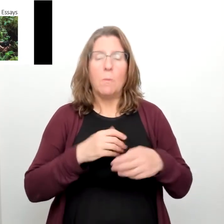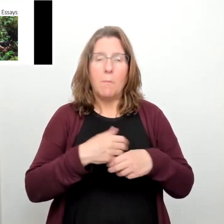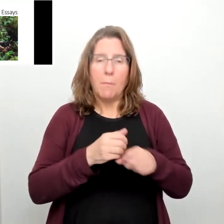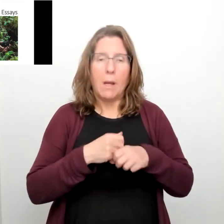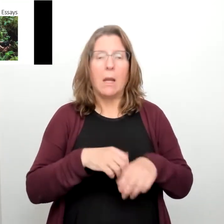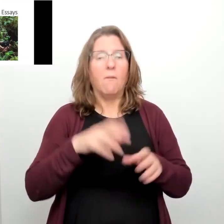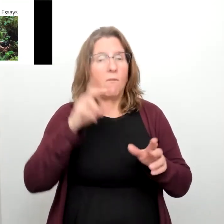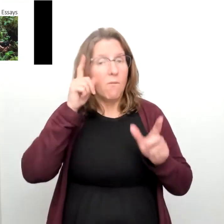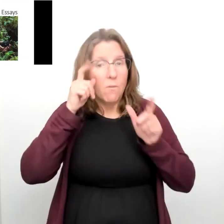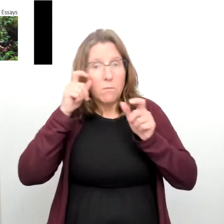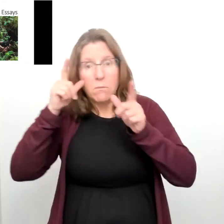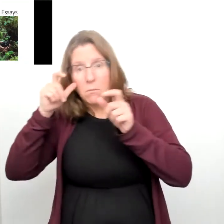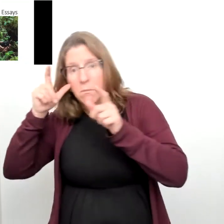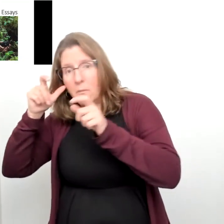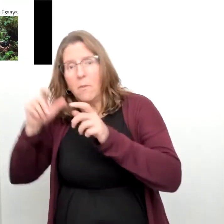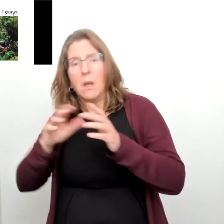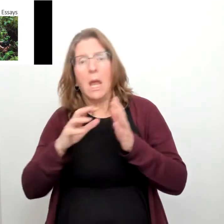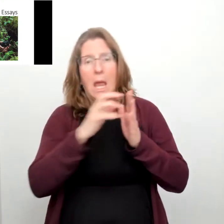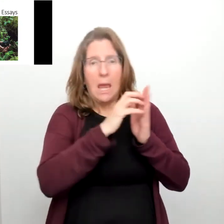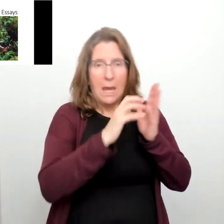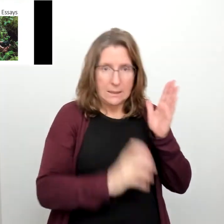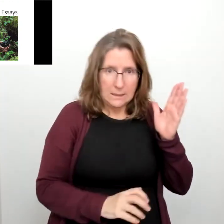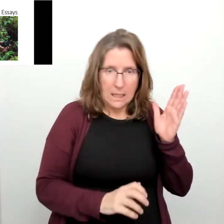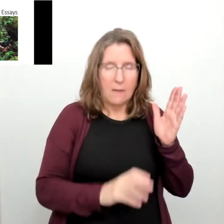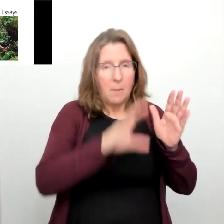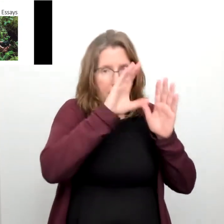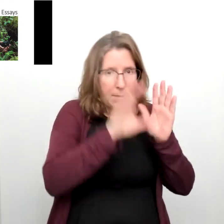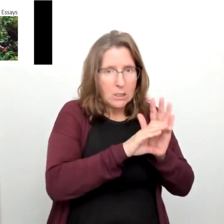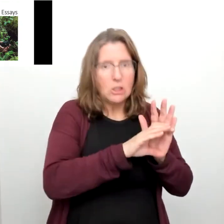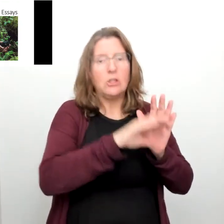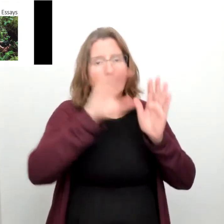I encourage you to have your students do photographic essays.